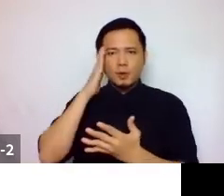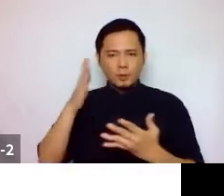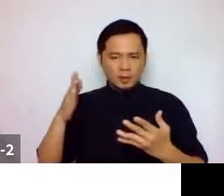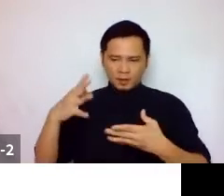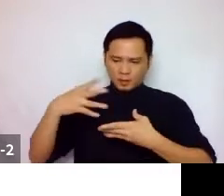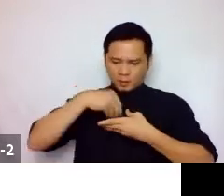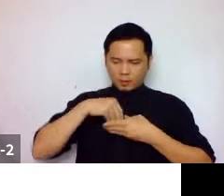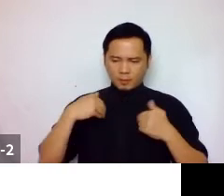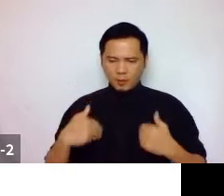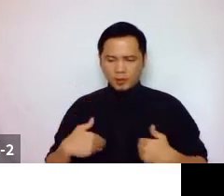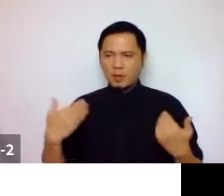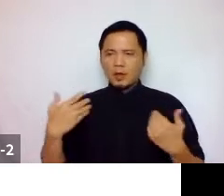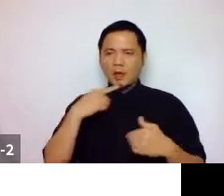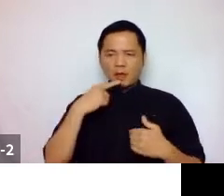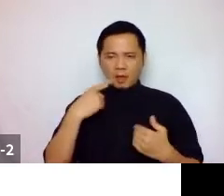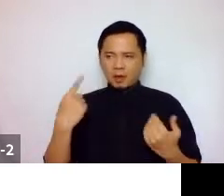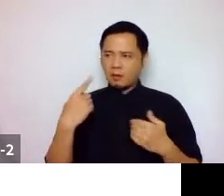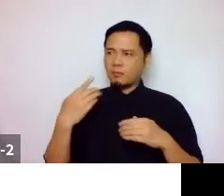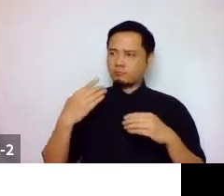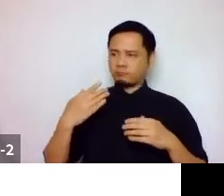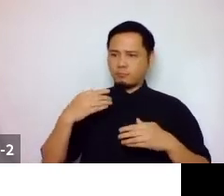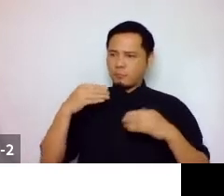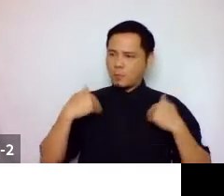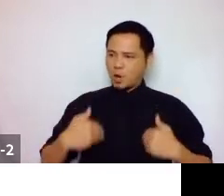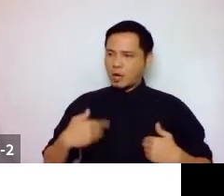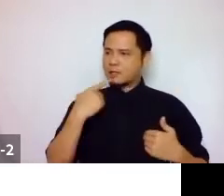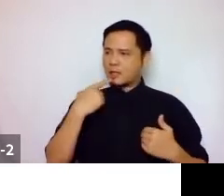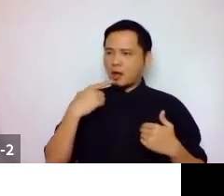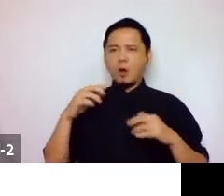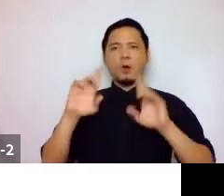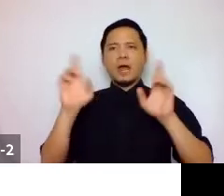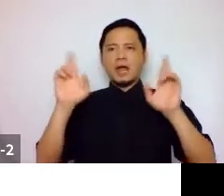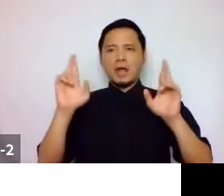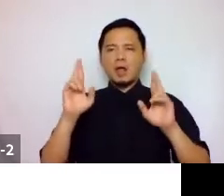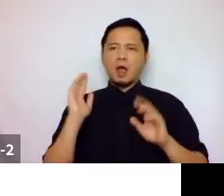It will tell your hand to release your soldiers.